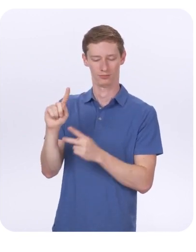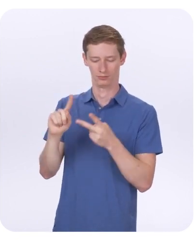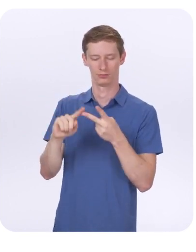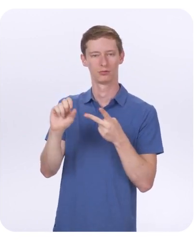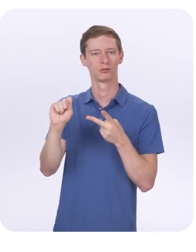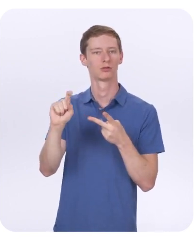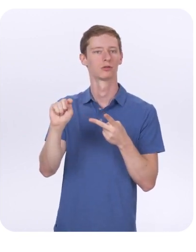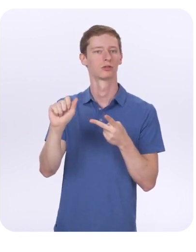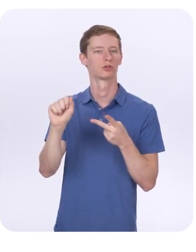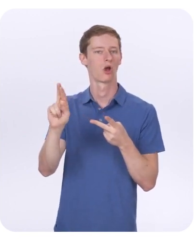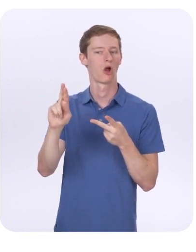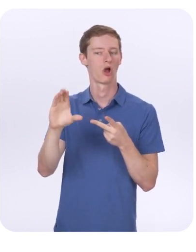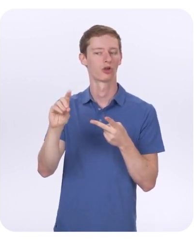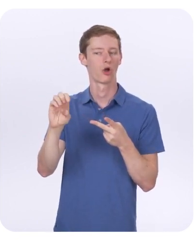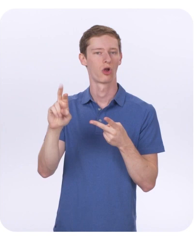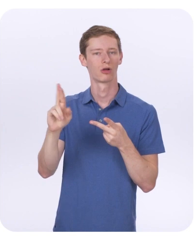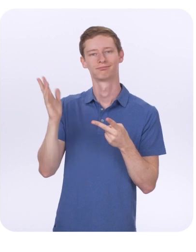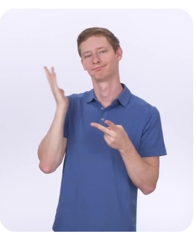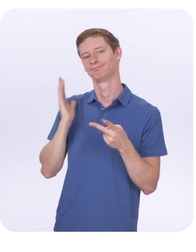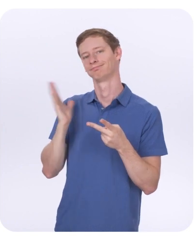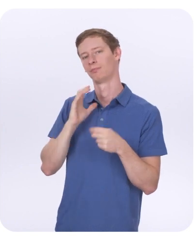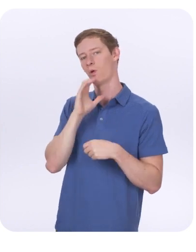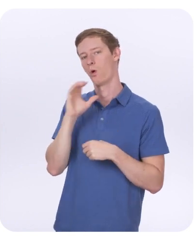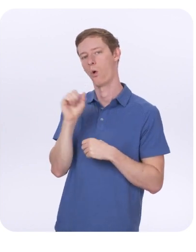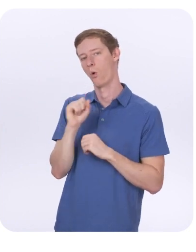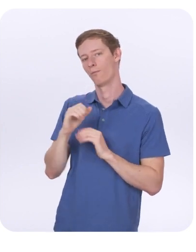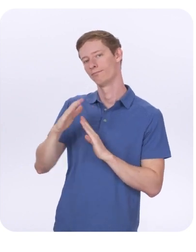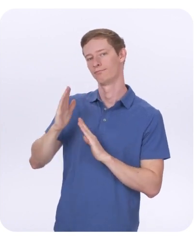When it comes to our 13B and 34B models,